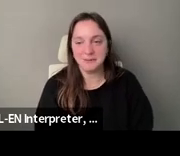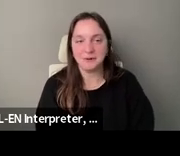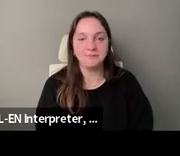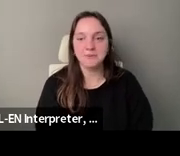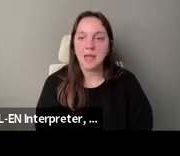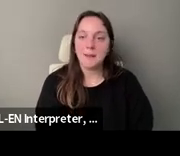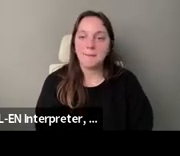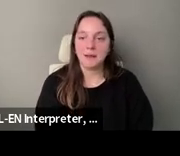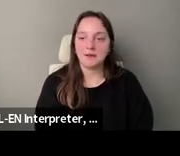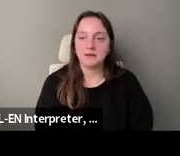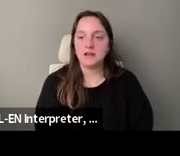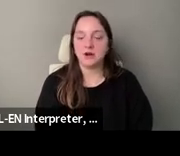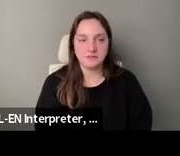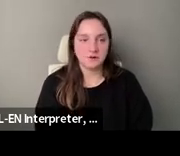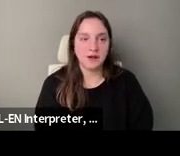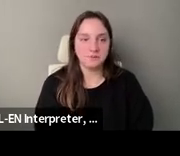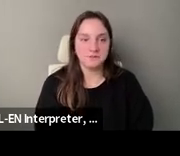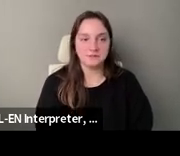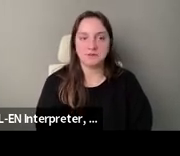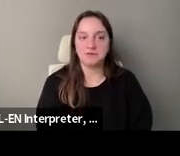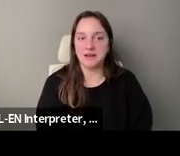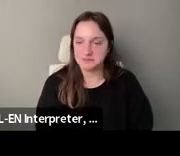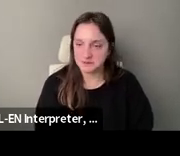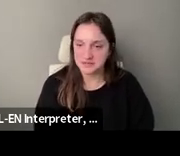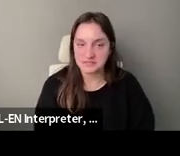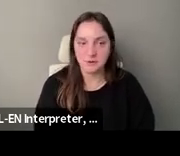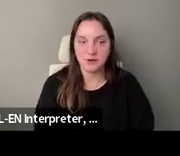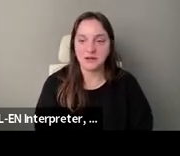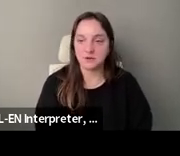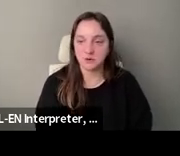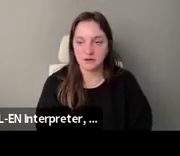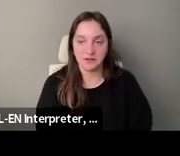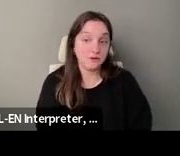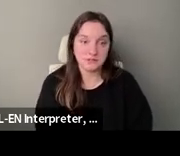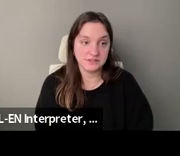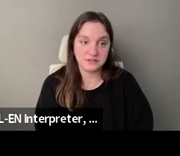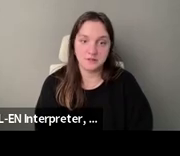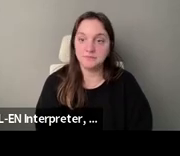But it also helps us provide expert testimony in the court system. And we also provide